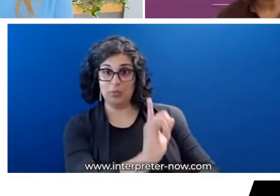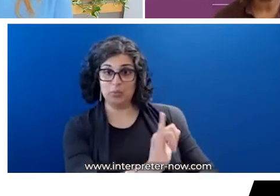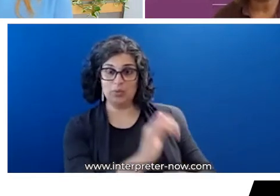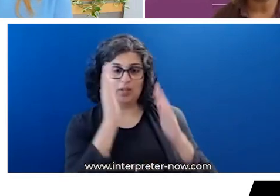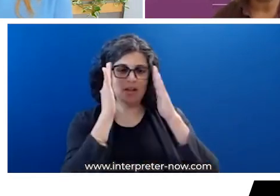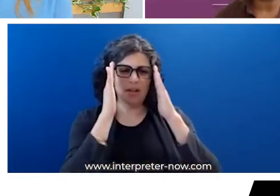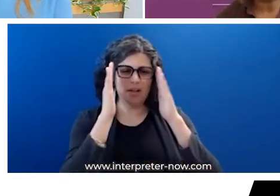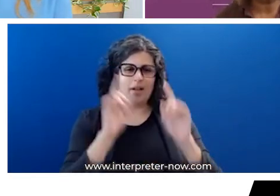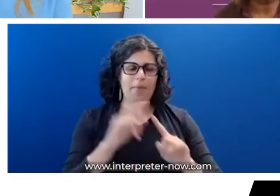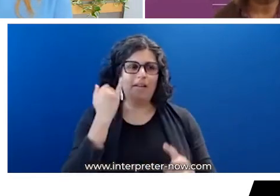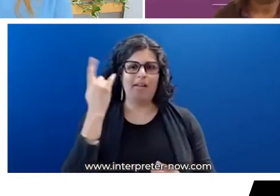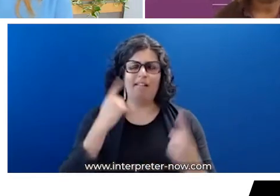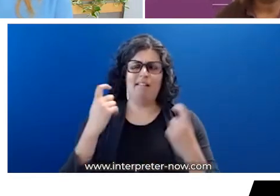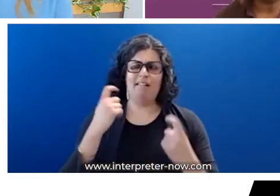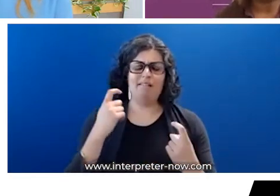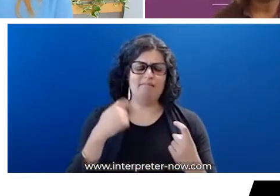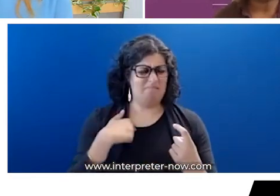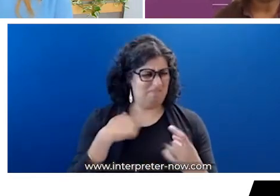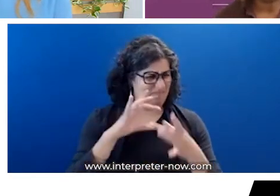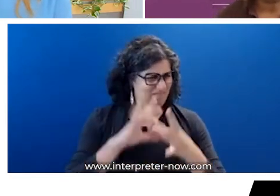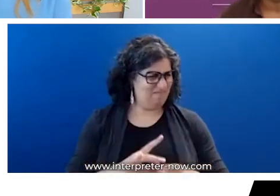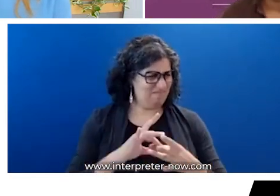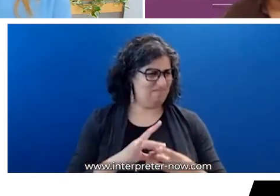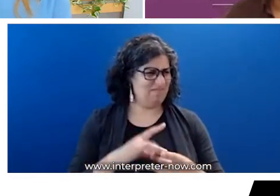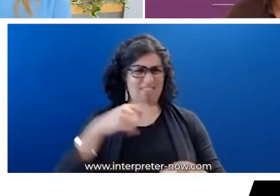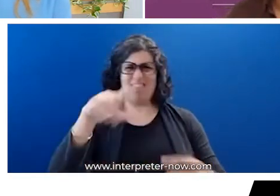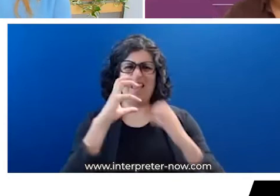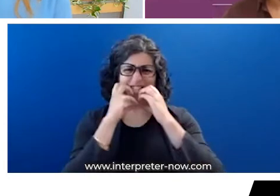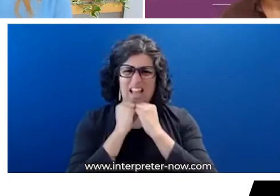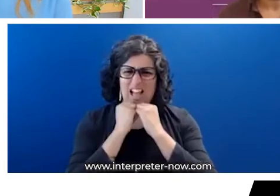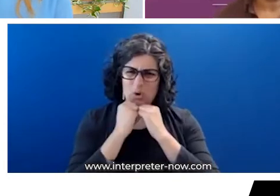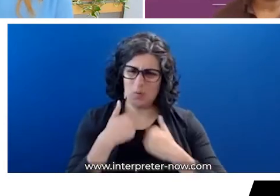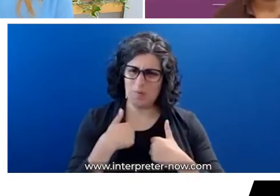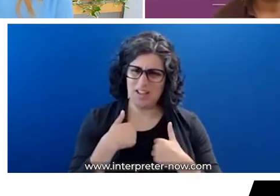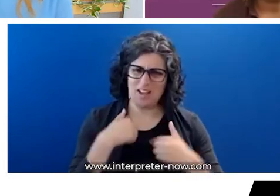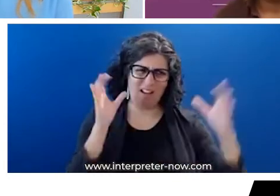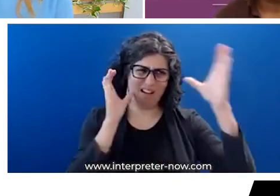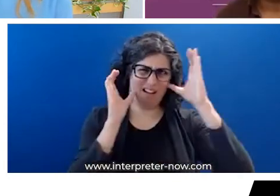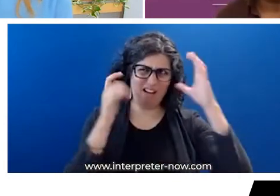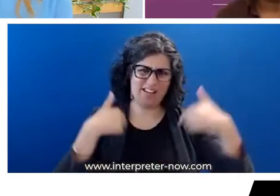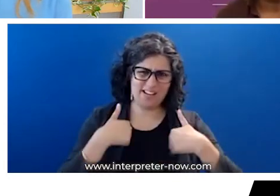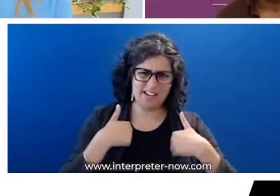But if they're questioning things like: Do I belong here? Am I valued? Am I seen? Am I heard? Do I have full opportunity for success?